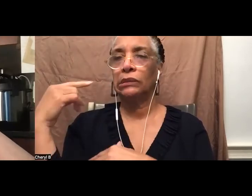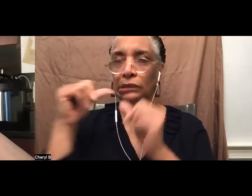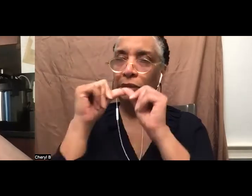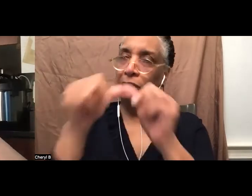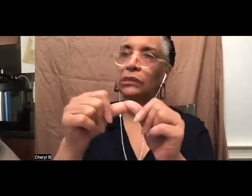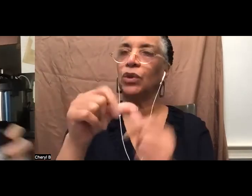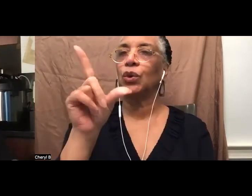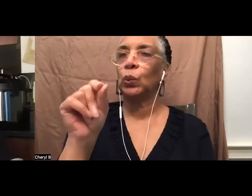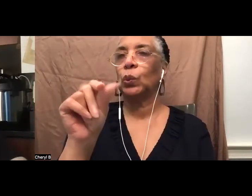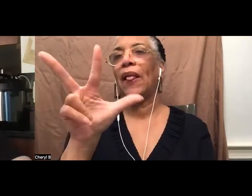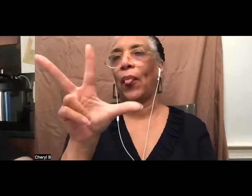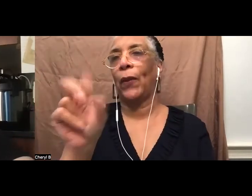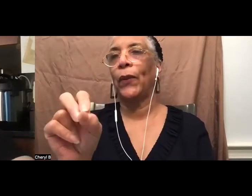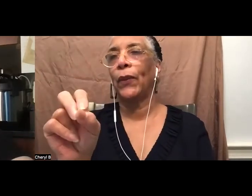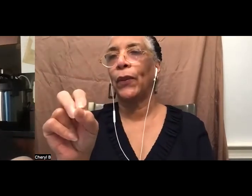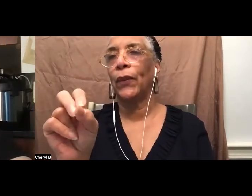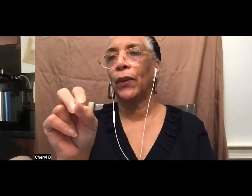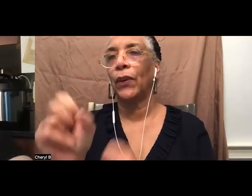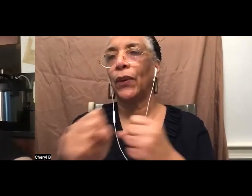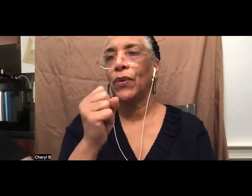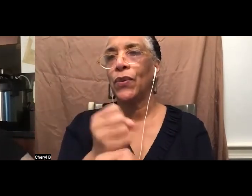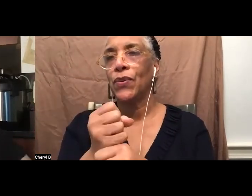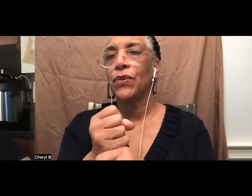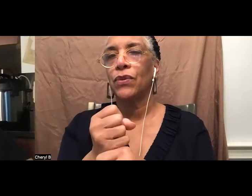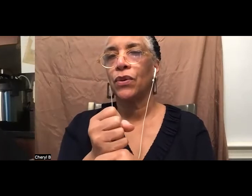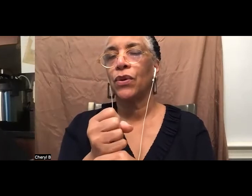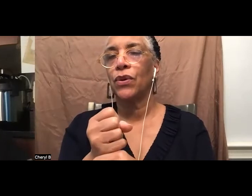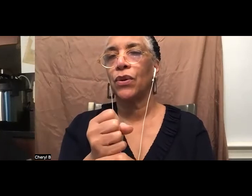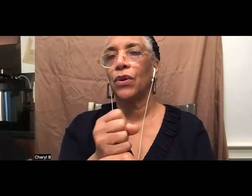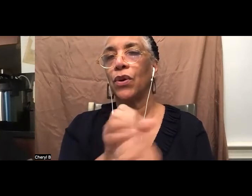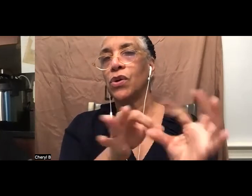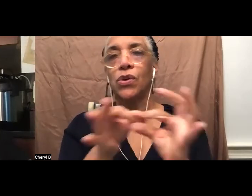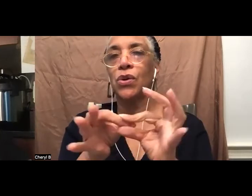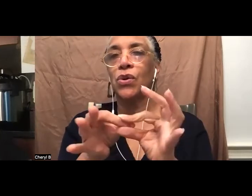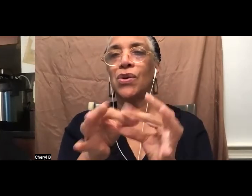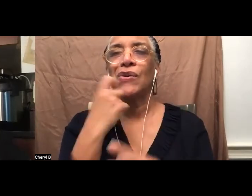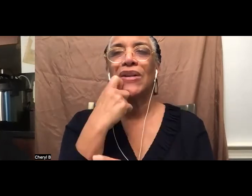According to a recent Food and Water Watch report,